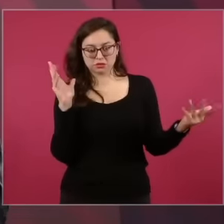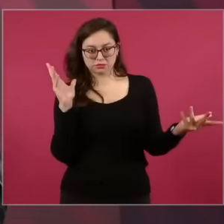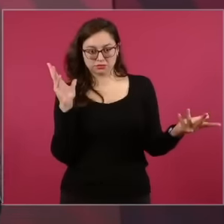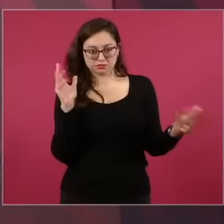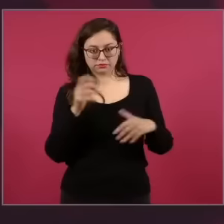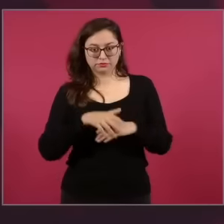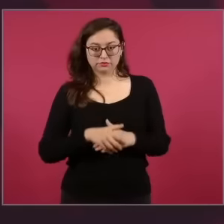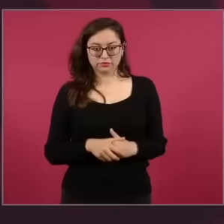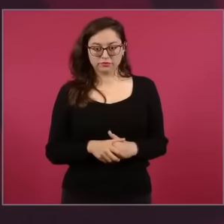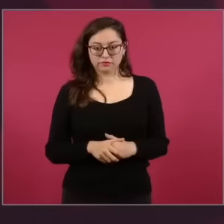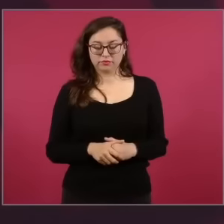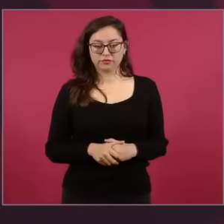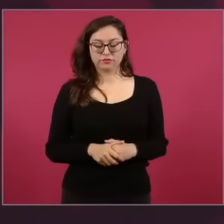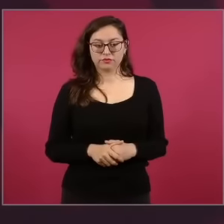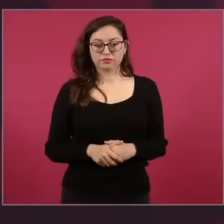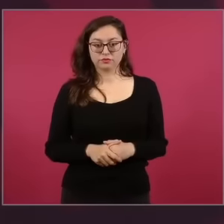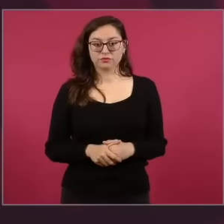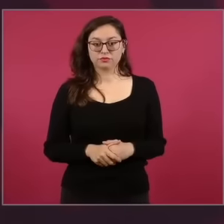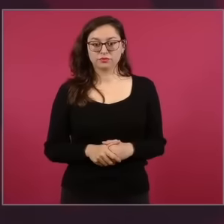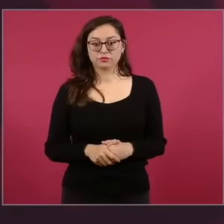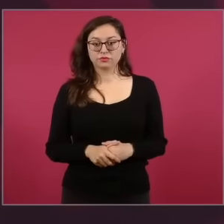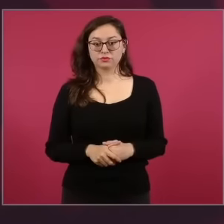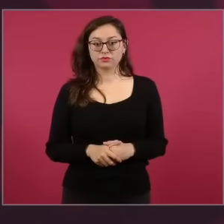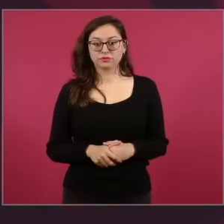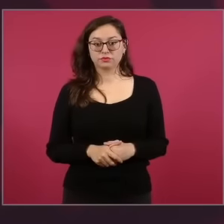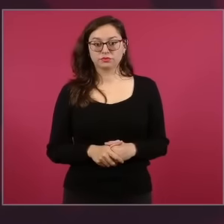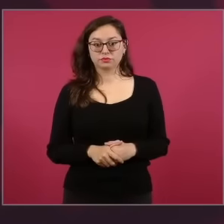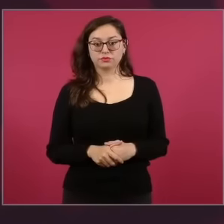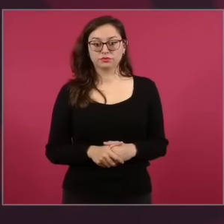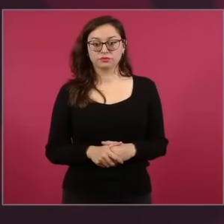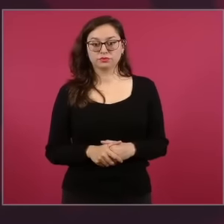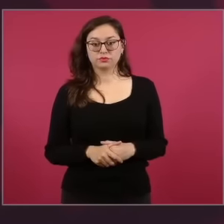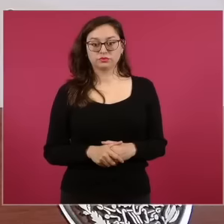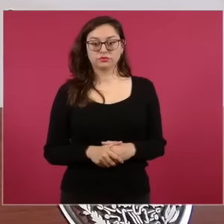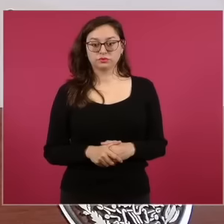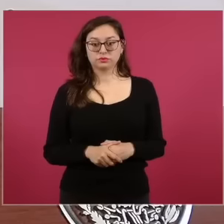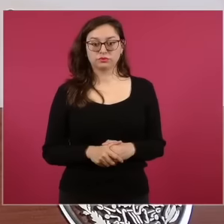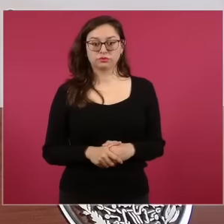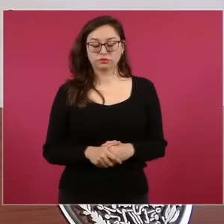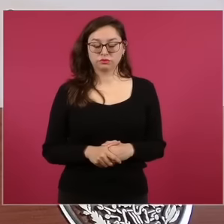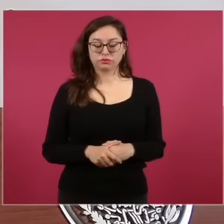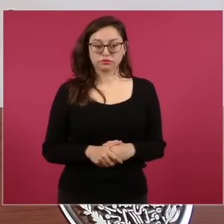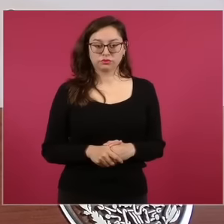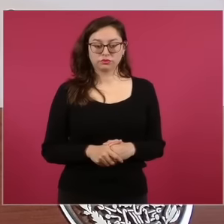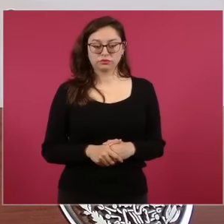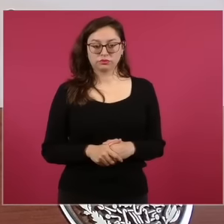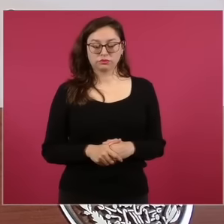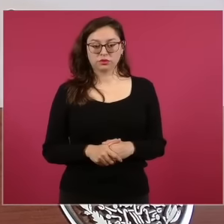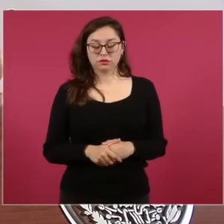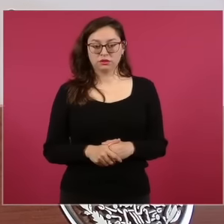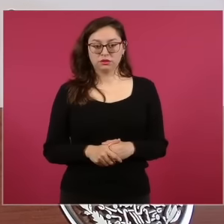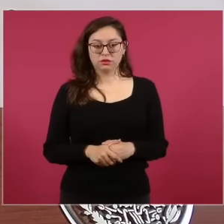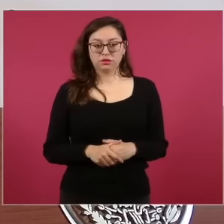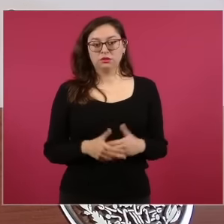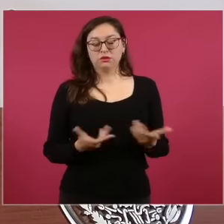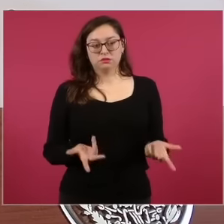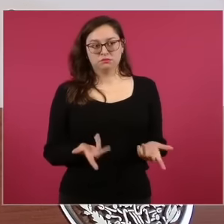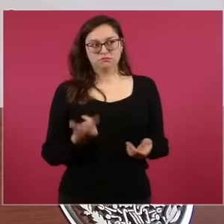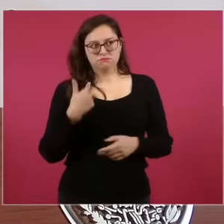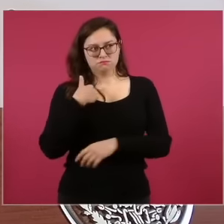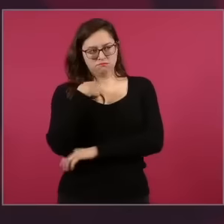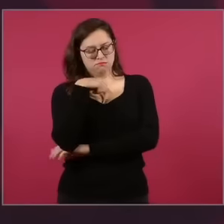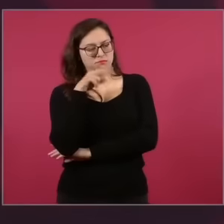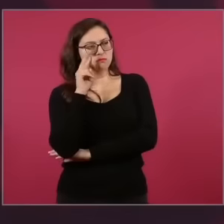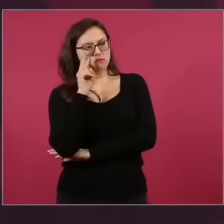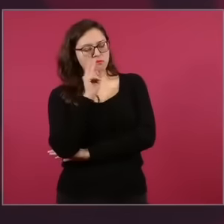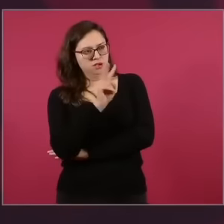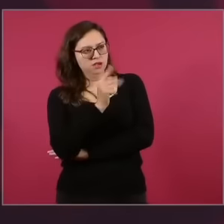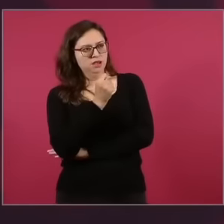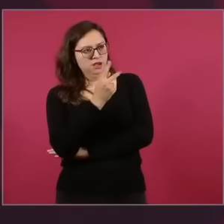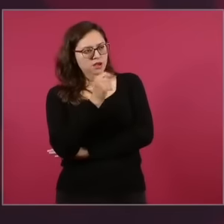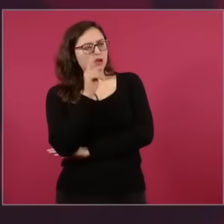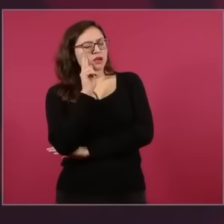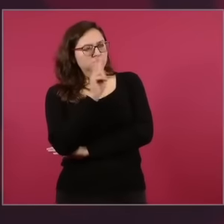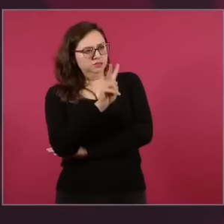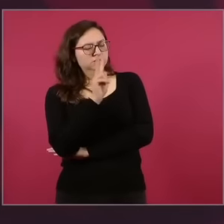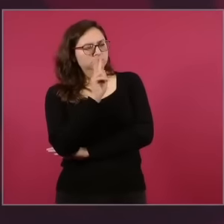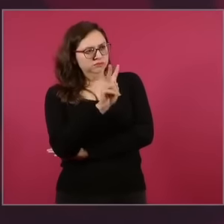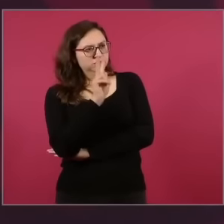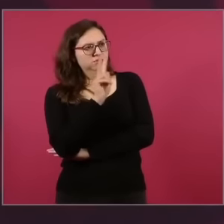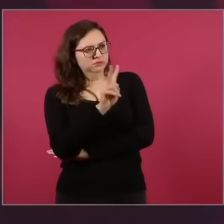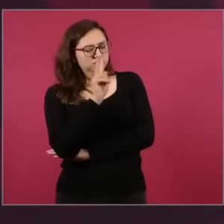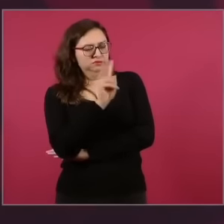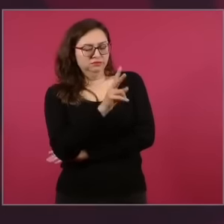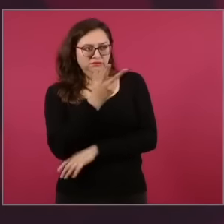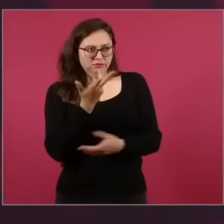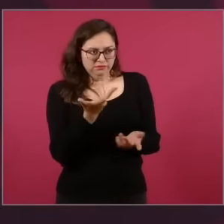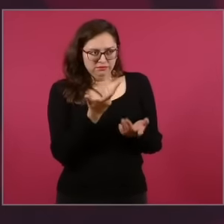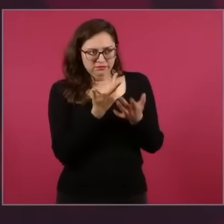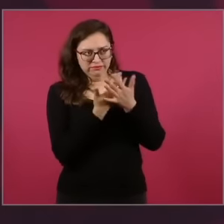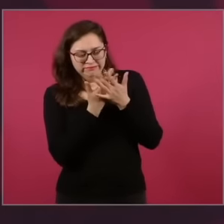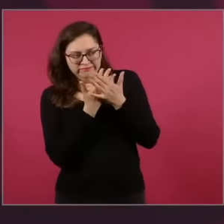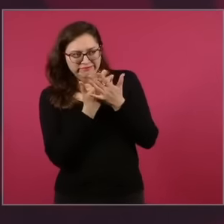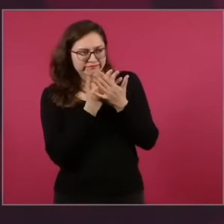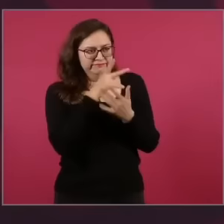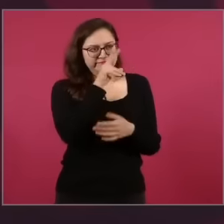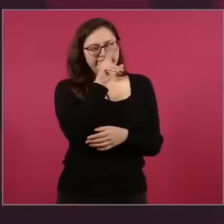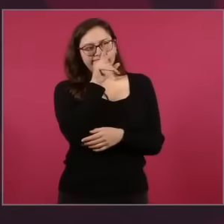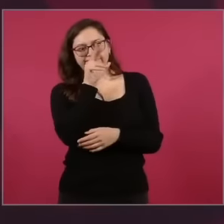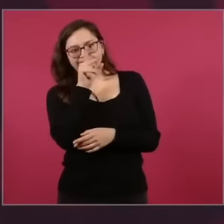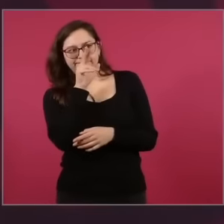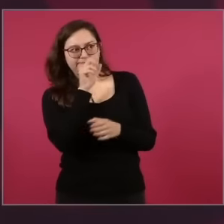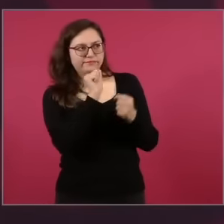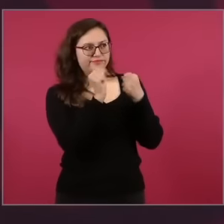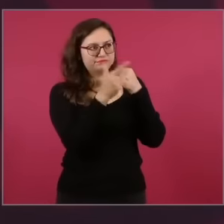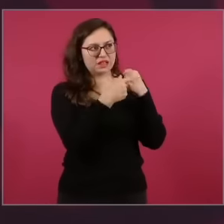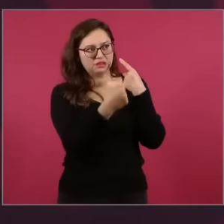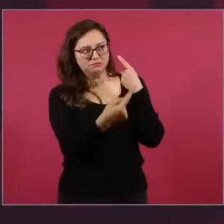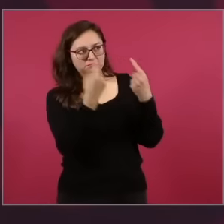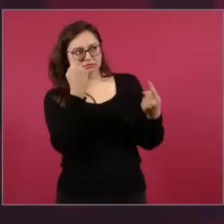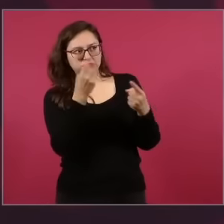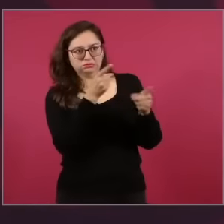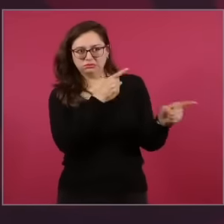watching television or the debate, it is because, well, there is always the concern, not that they want to, eh